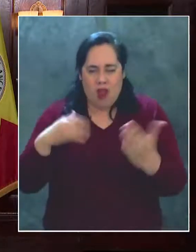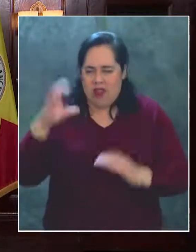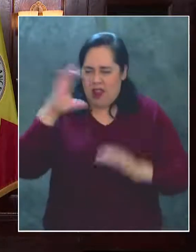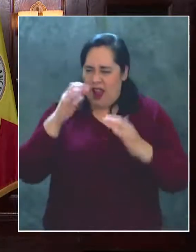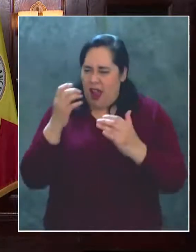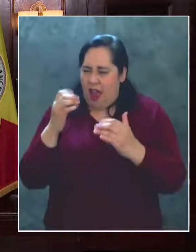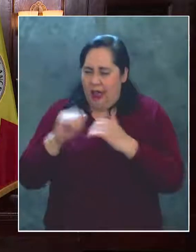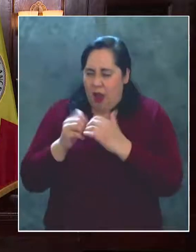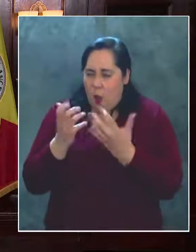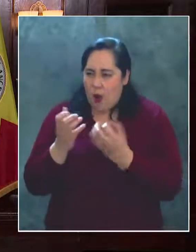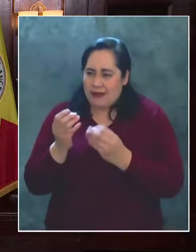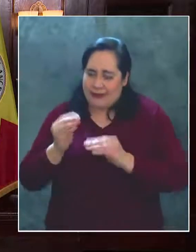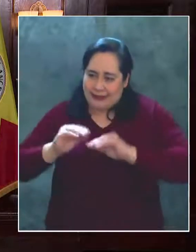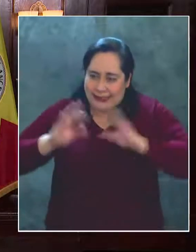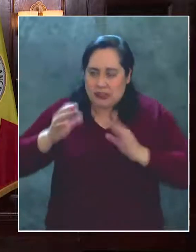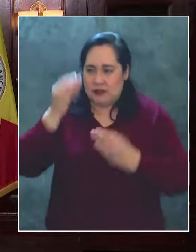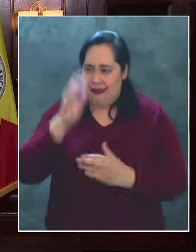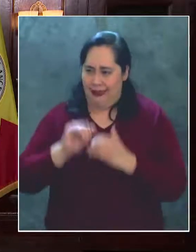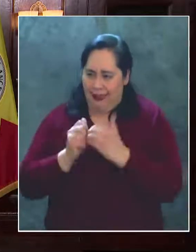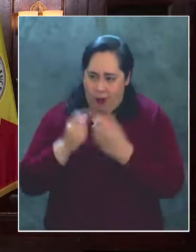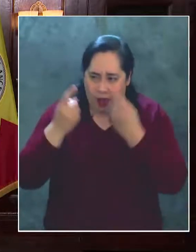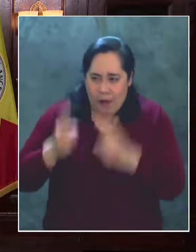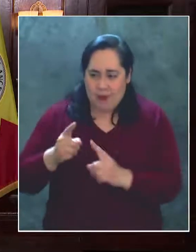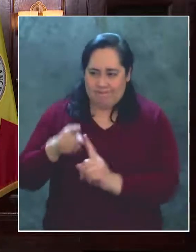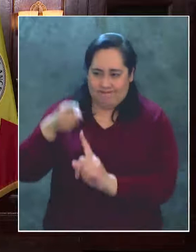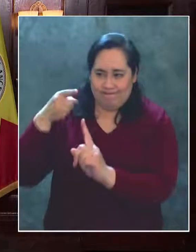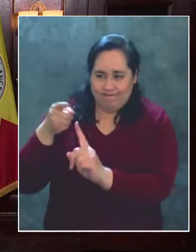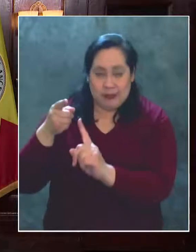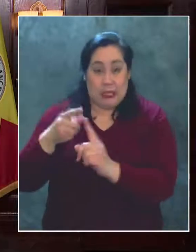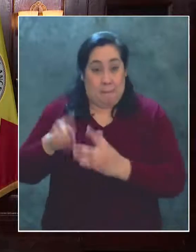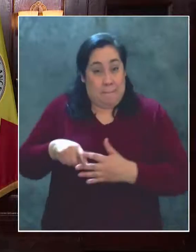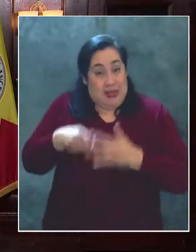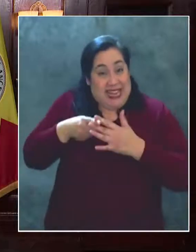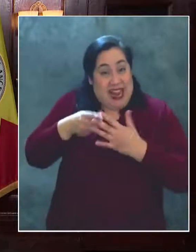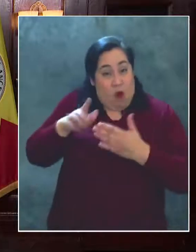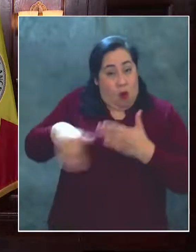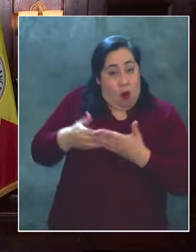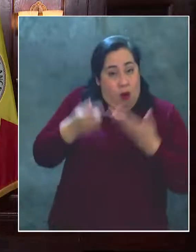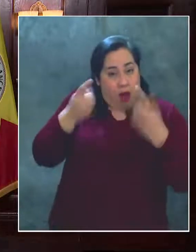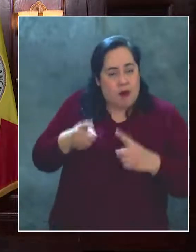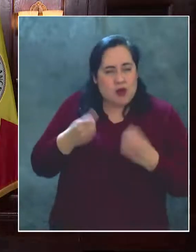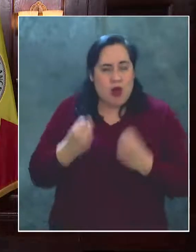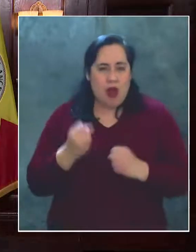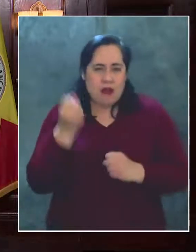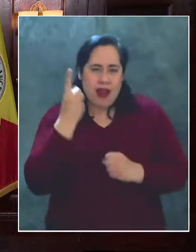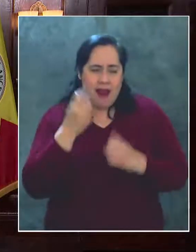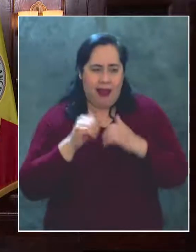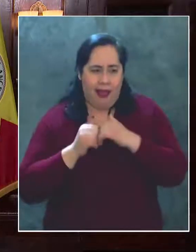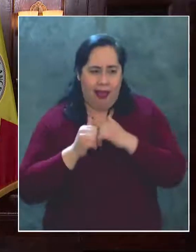AS WE SEEK TO FIND OUT HOW THIS WILL HAPPEN. WE TRY TO UNDERSTAND WHAT THIS VIRUS DID AND HOW IT SPREAD AND